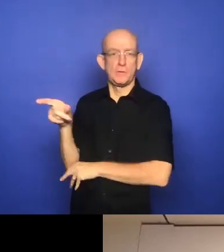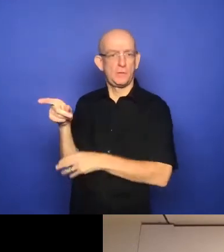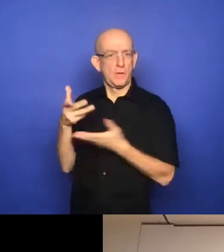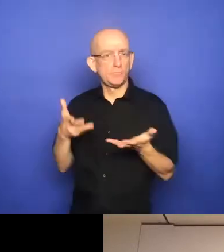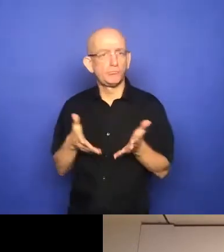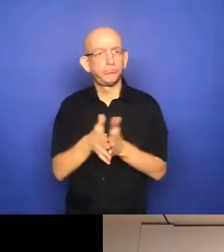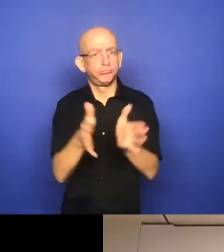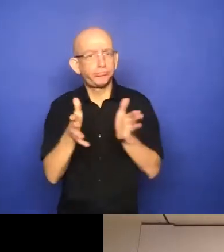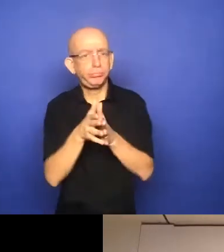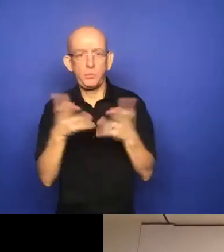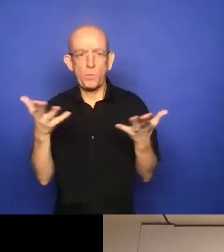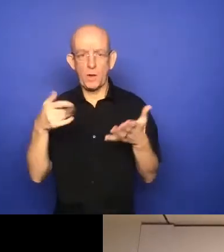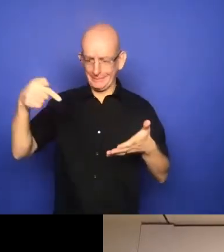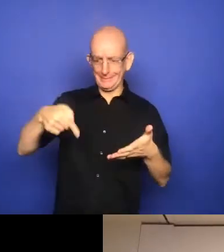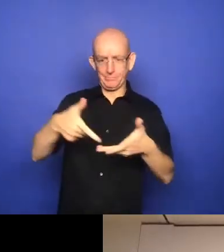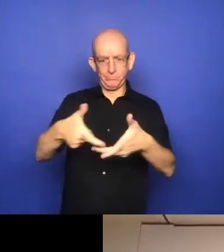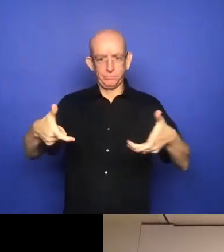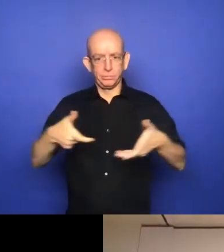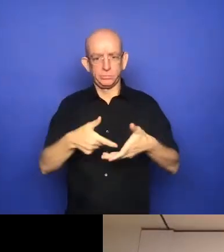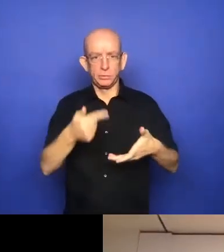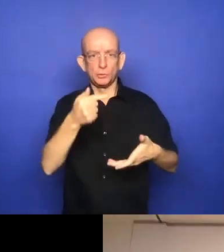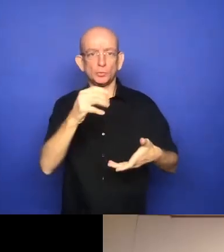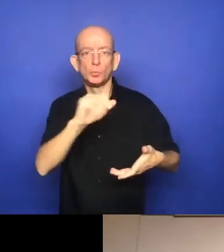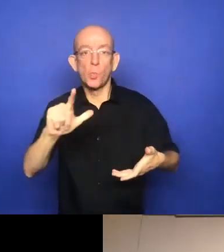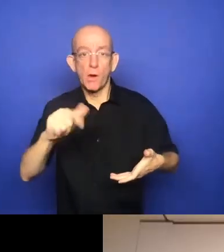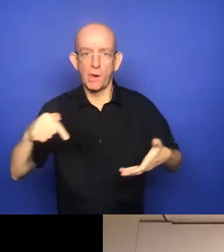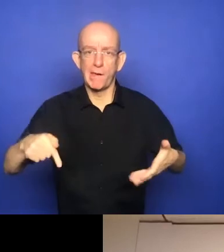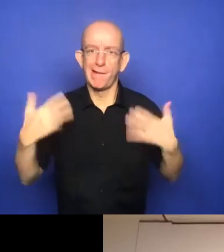to bring the perspective of